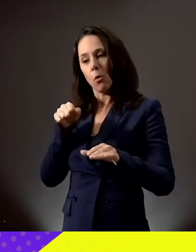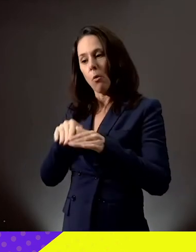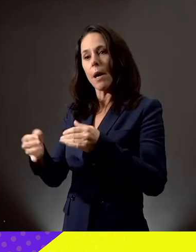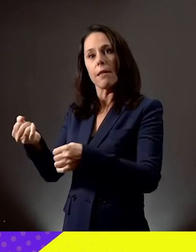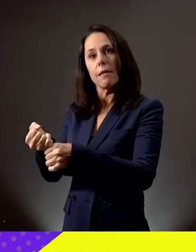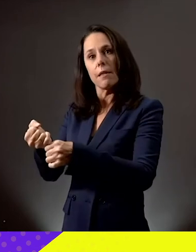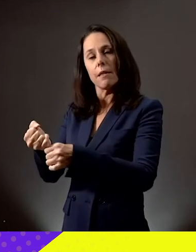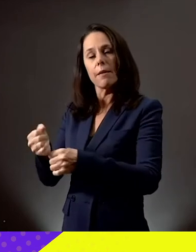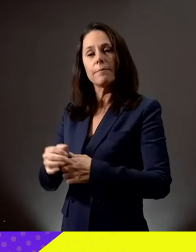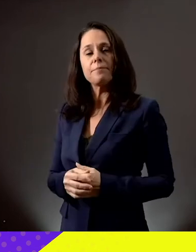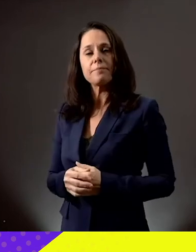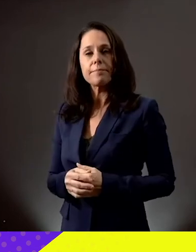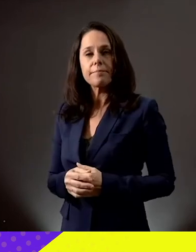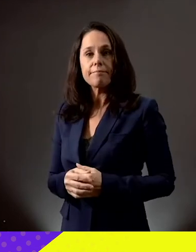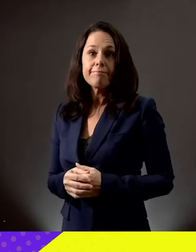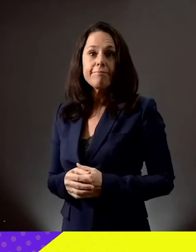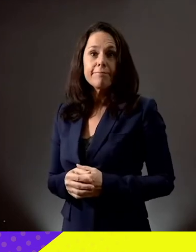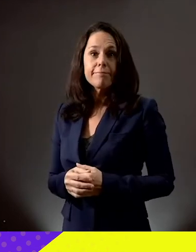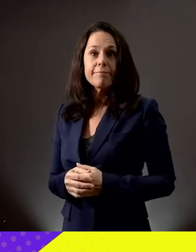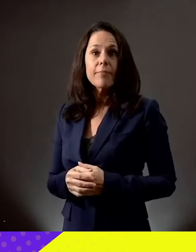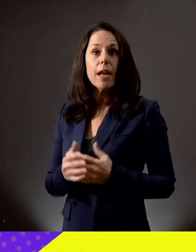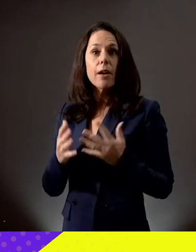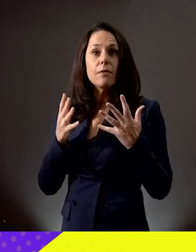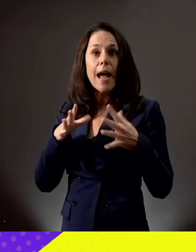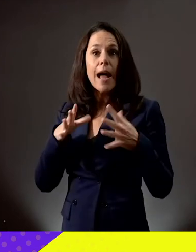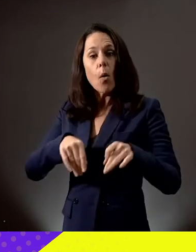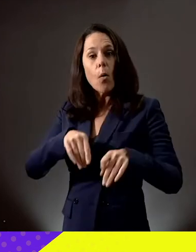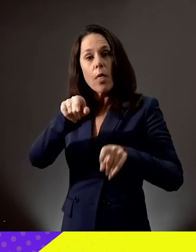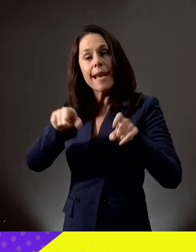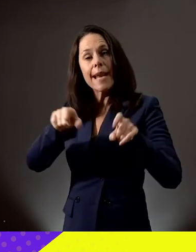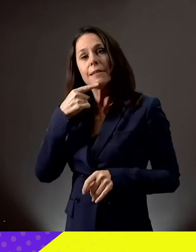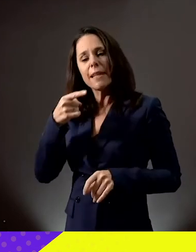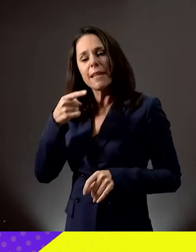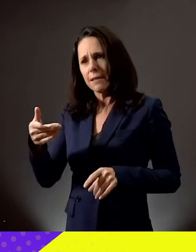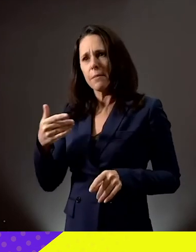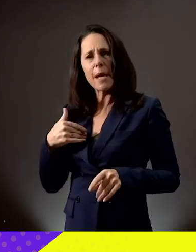Many companies say: we don't need people who finished two years of training.